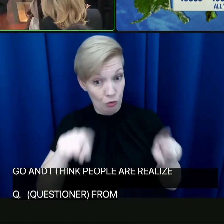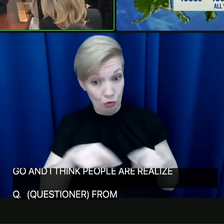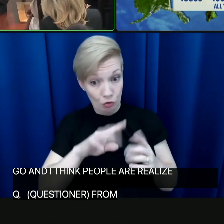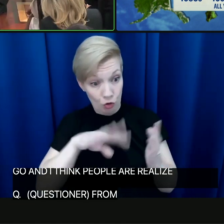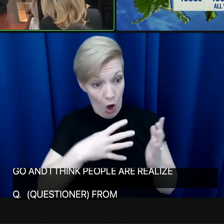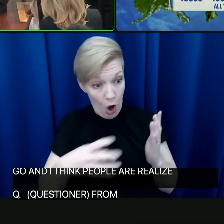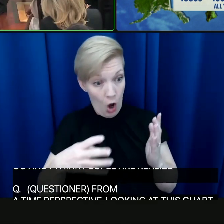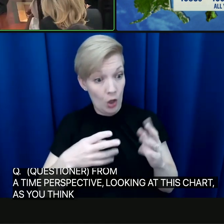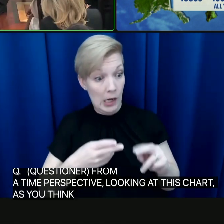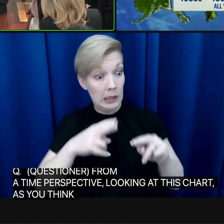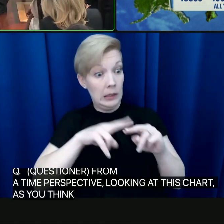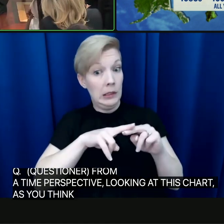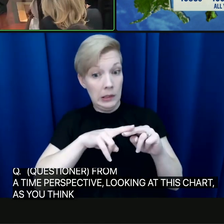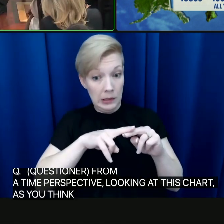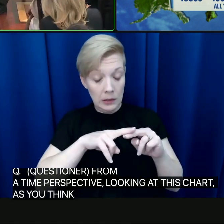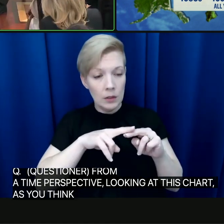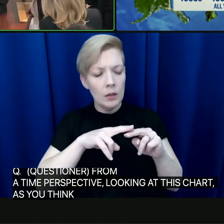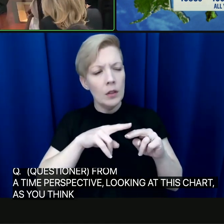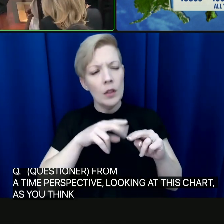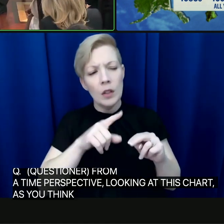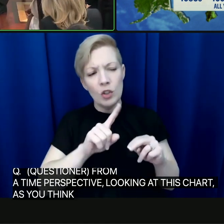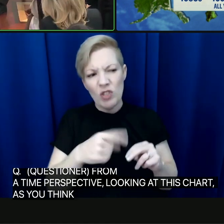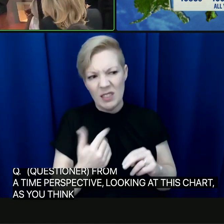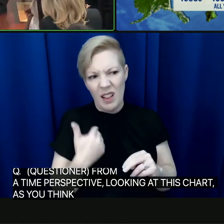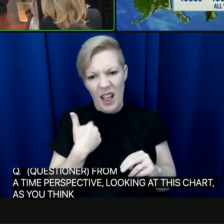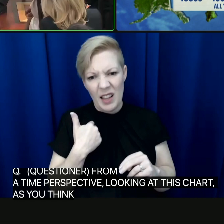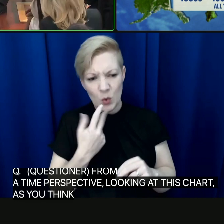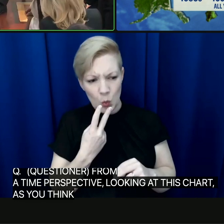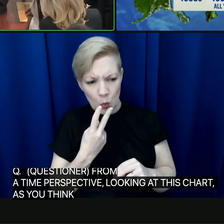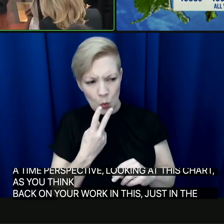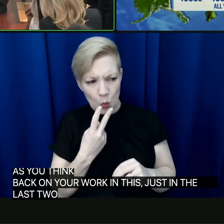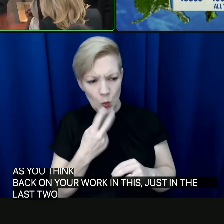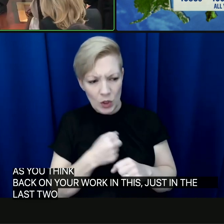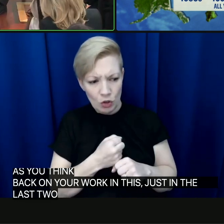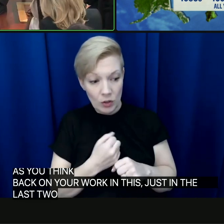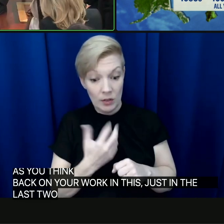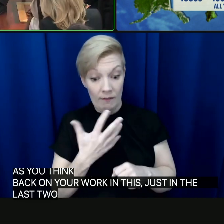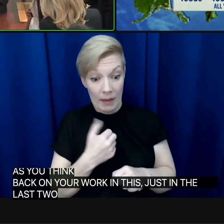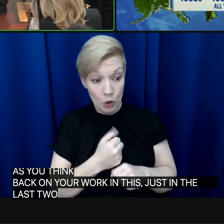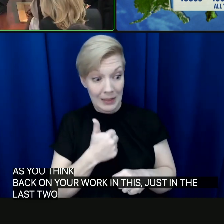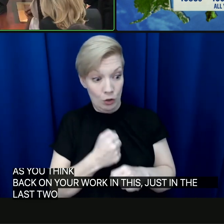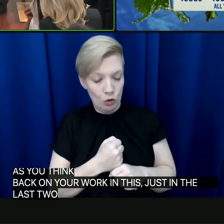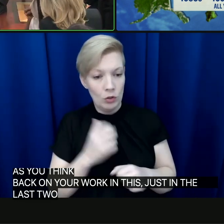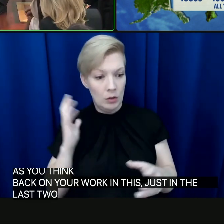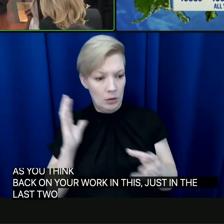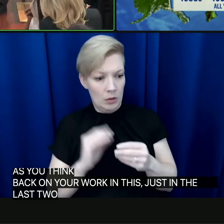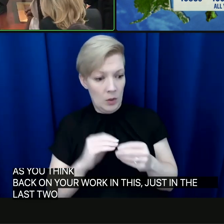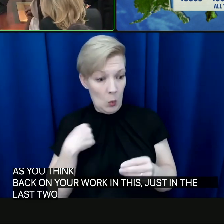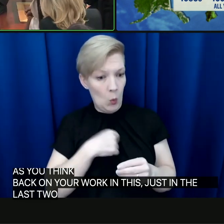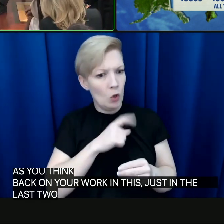the just in the last two years five years ten years where that where critical mass tipping point of public awareness has occurred?